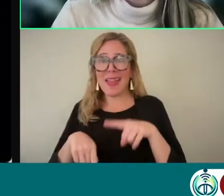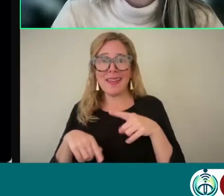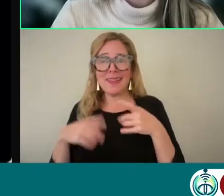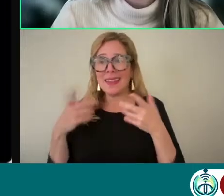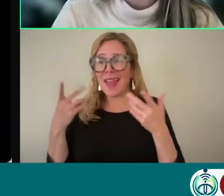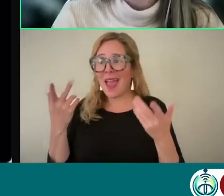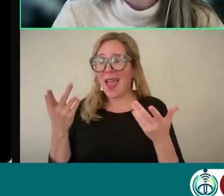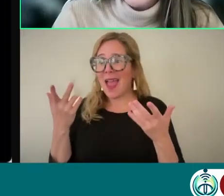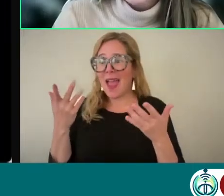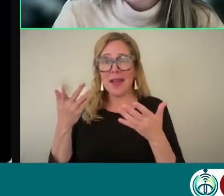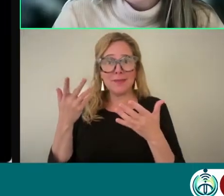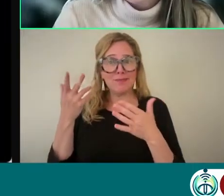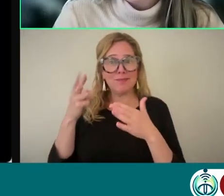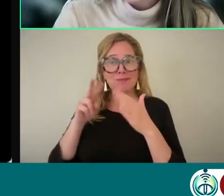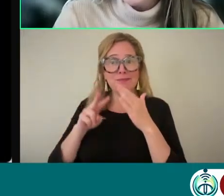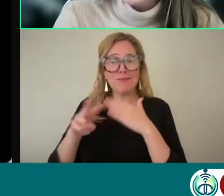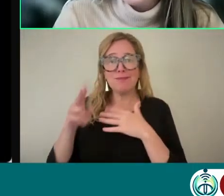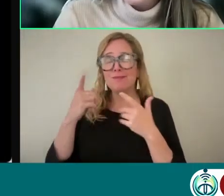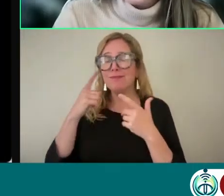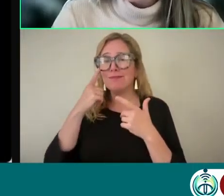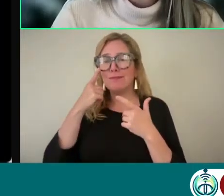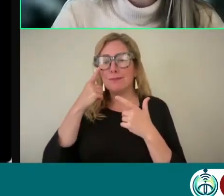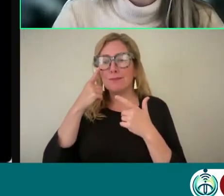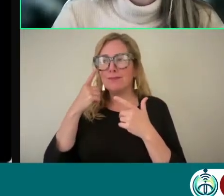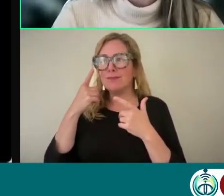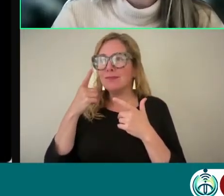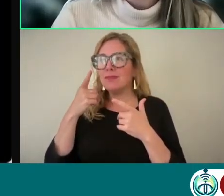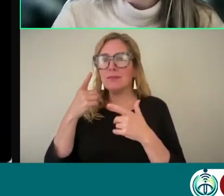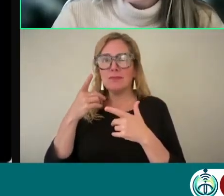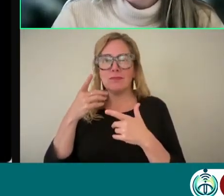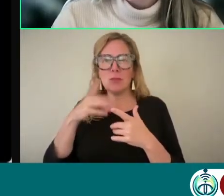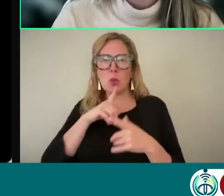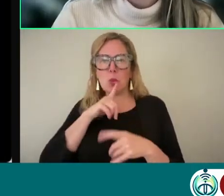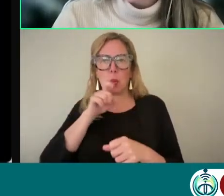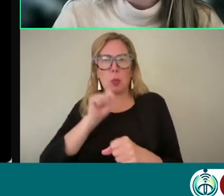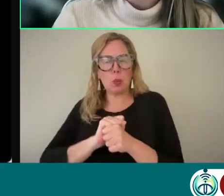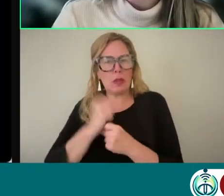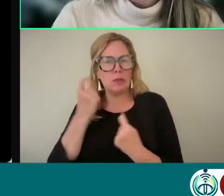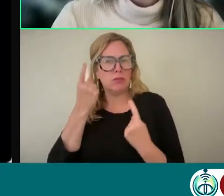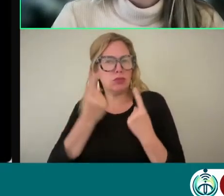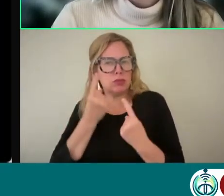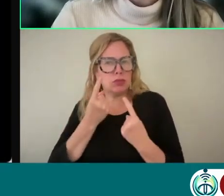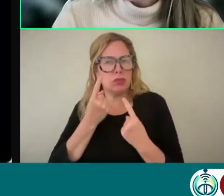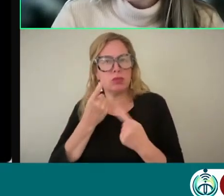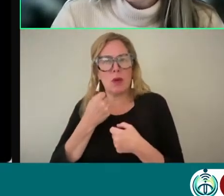minds to be able to make an informed choice, cannot hold information in their memory to feel